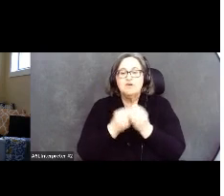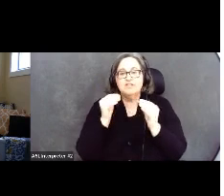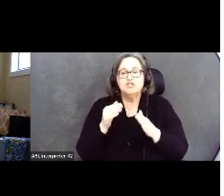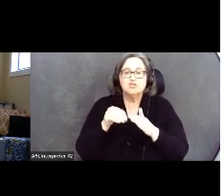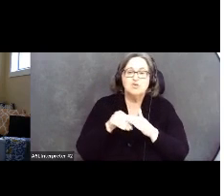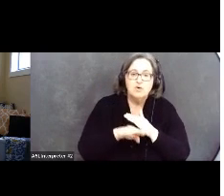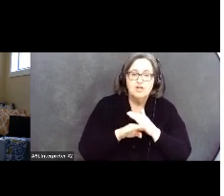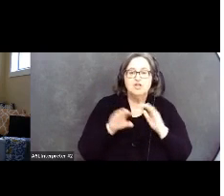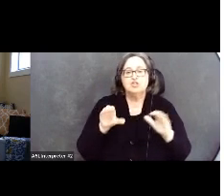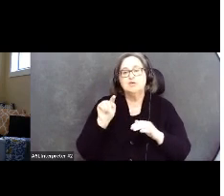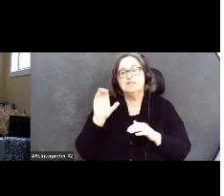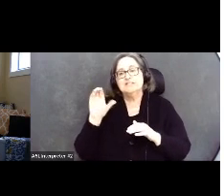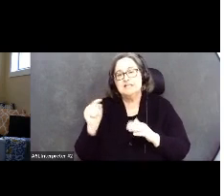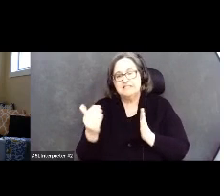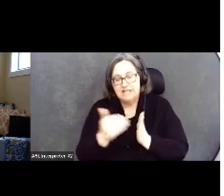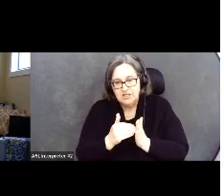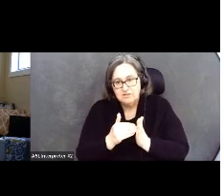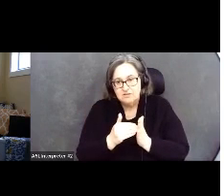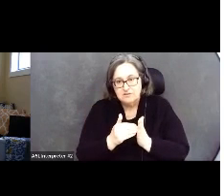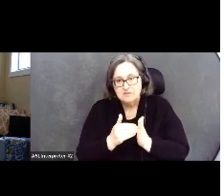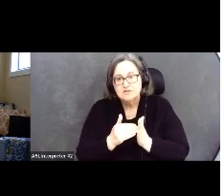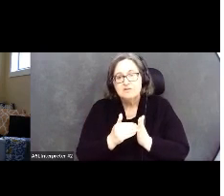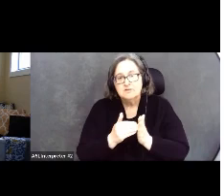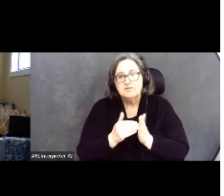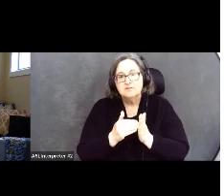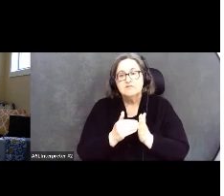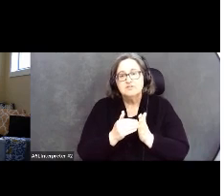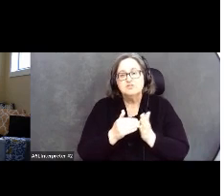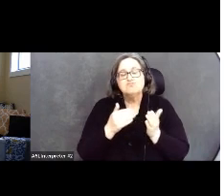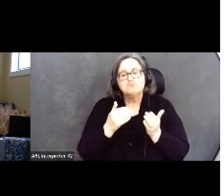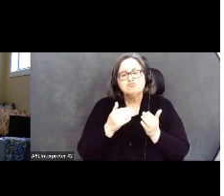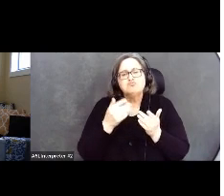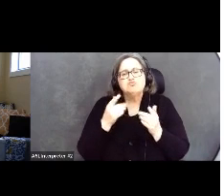doing the TACT again, just in time, around a particular student with a concussion.